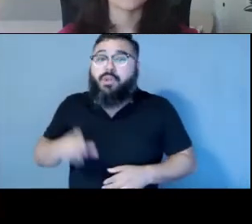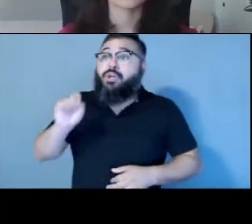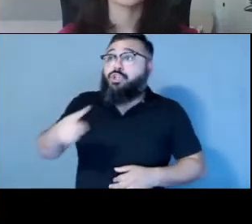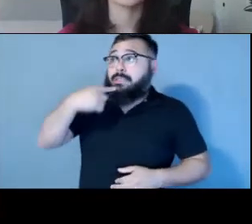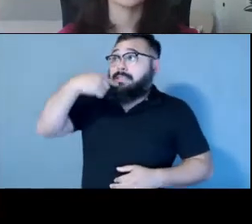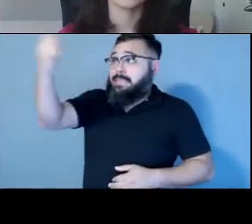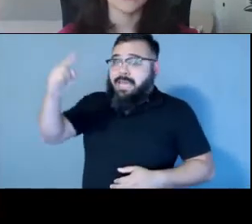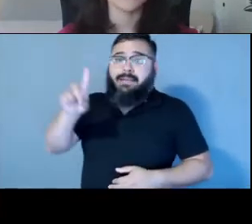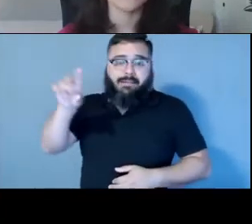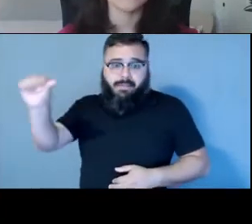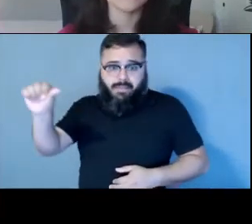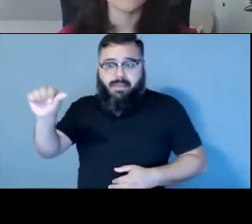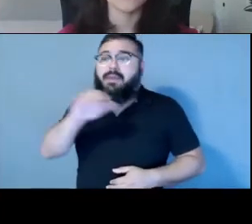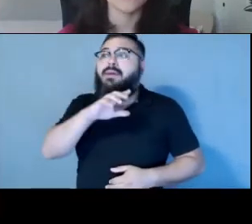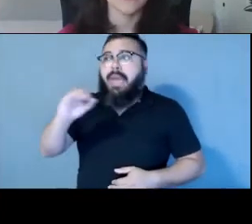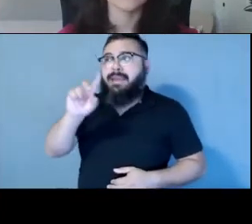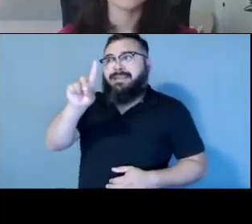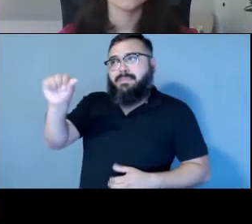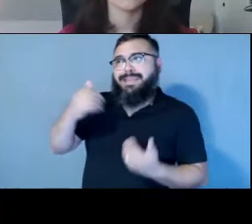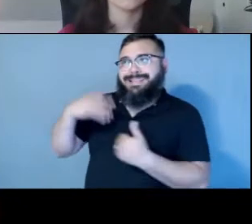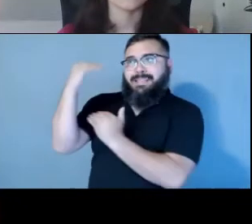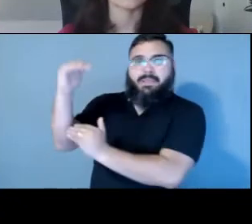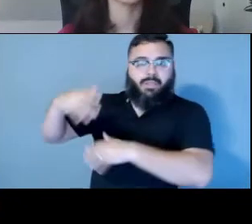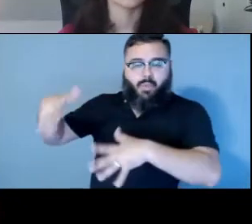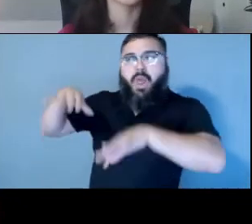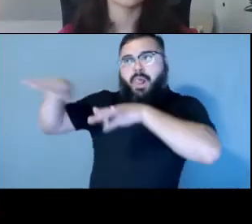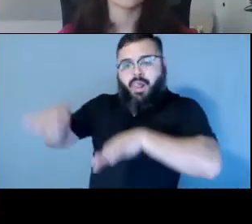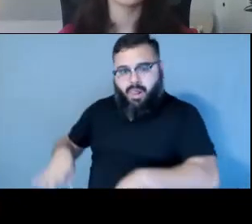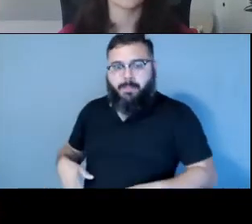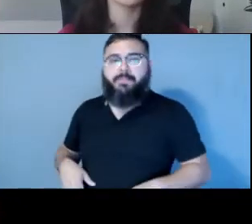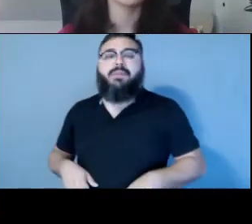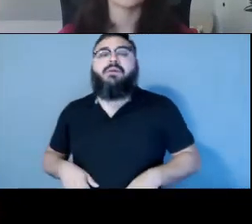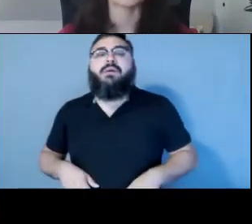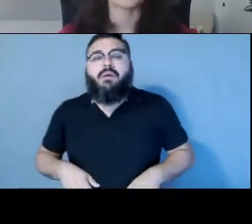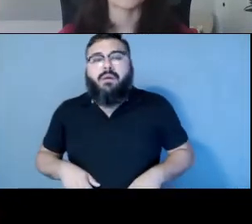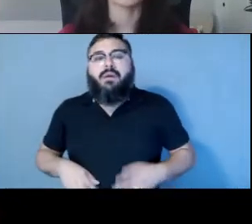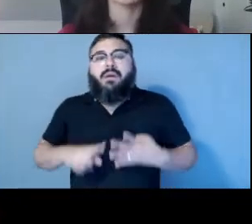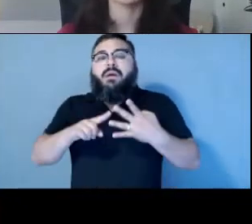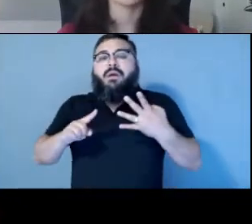and the limitations that the disability has, and to actually, oftentimes if you can